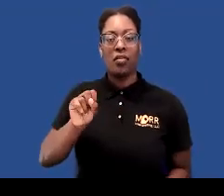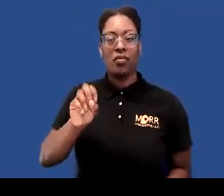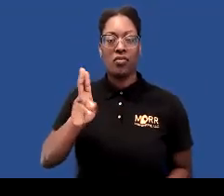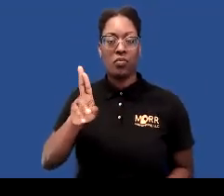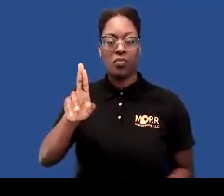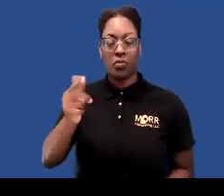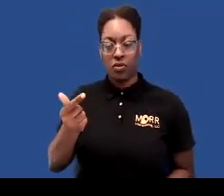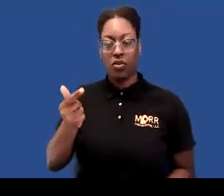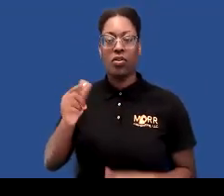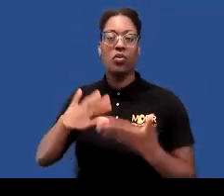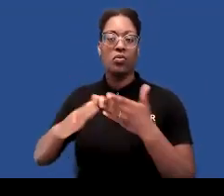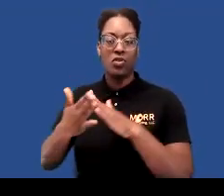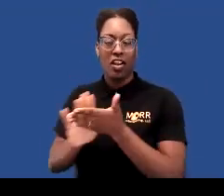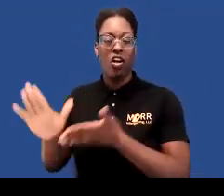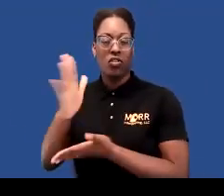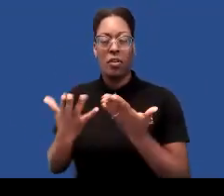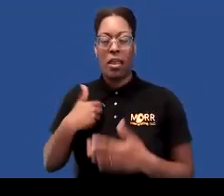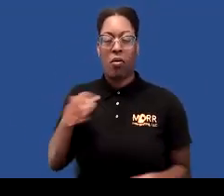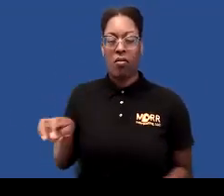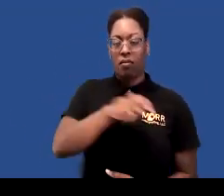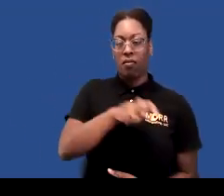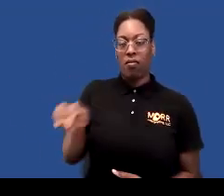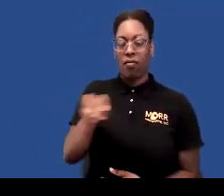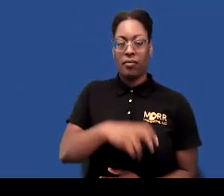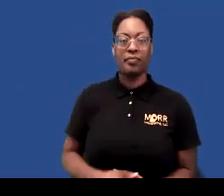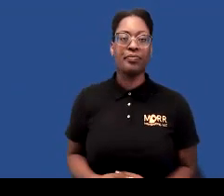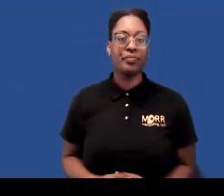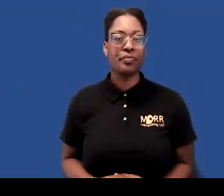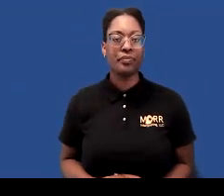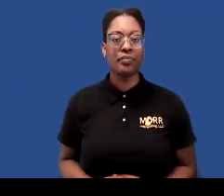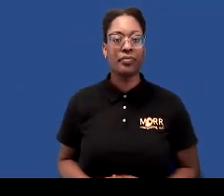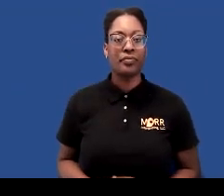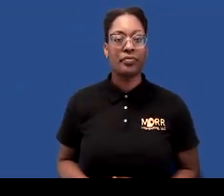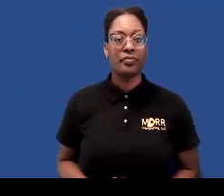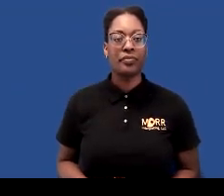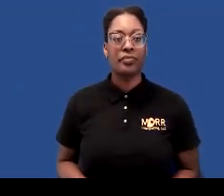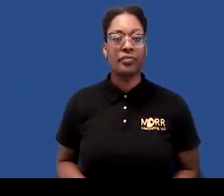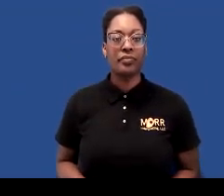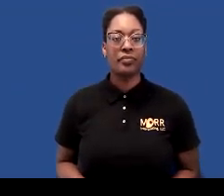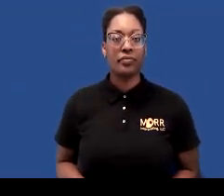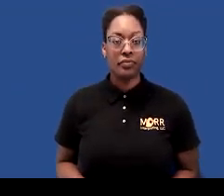So part of my discussion today is about the current context surrounding asynchronous writing center consultations and online writing center practices more broadly.